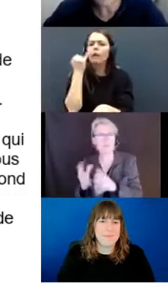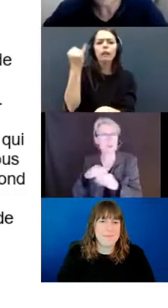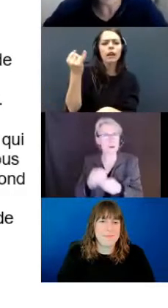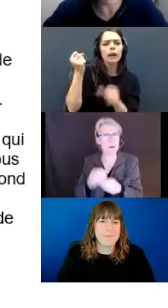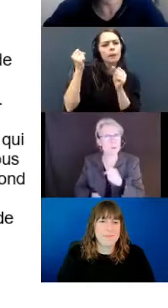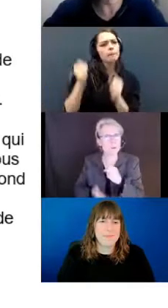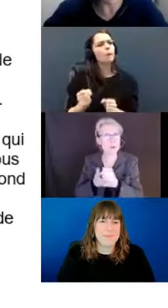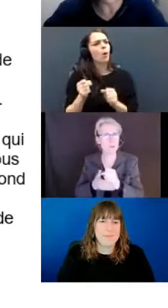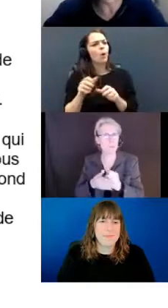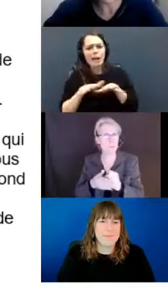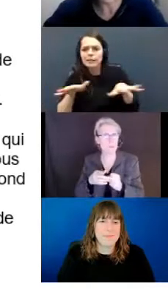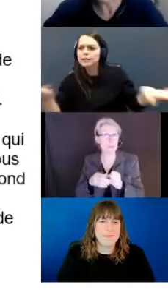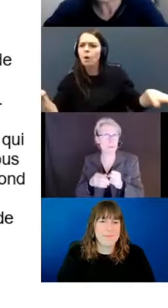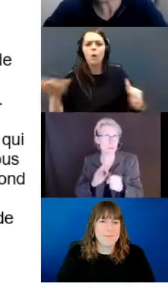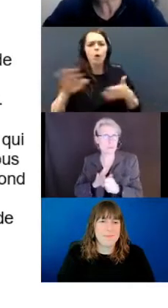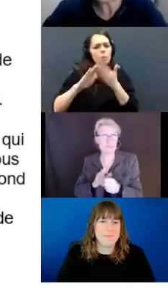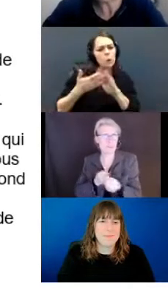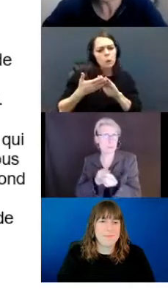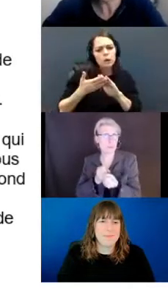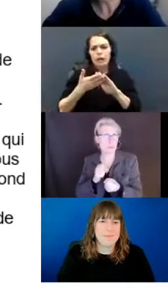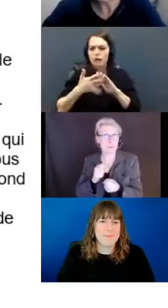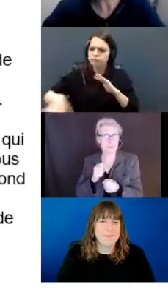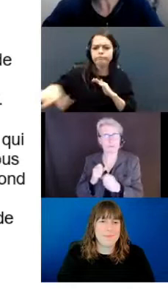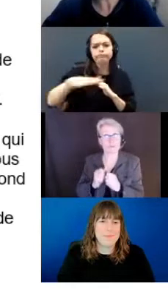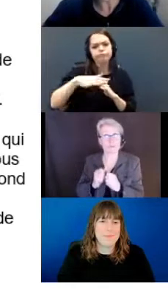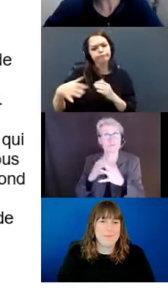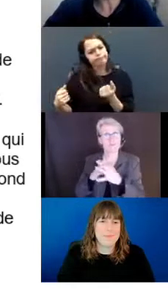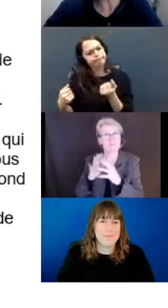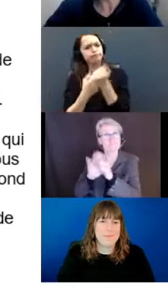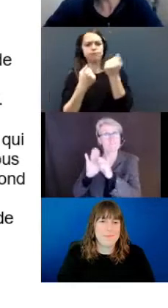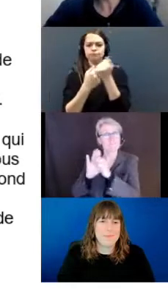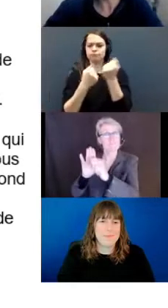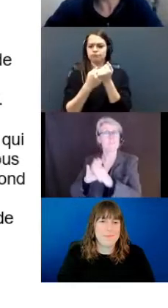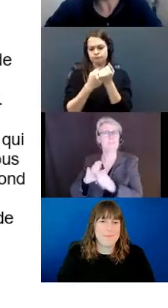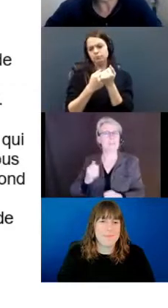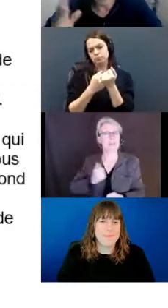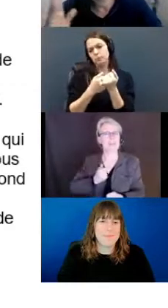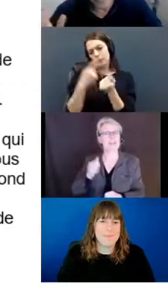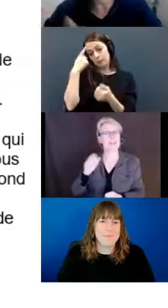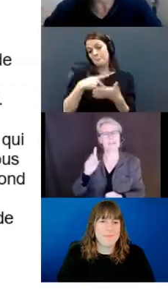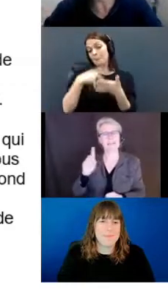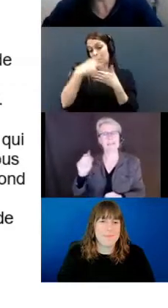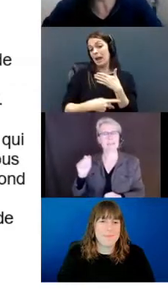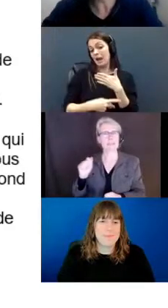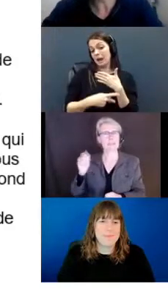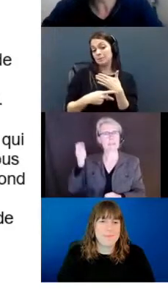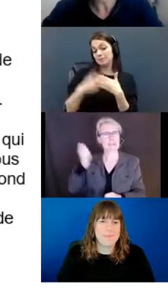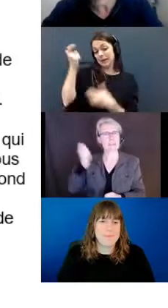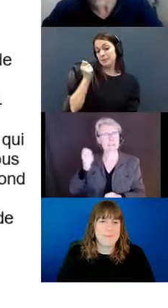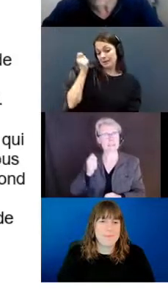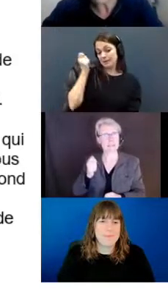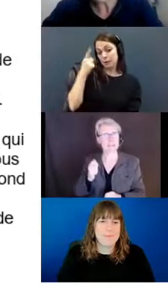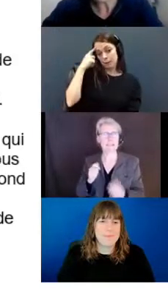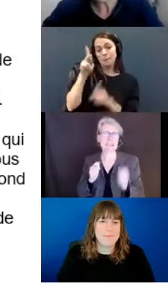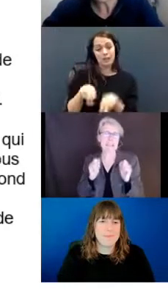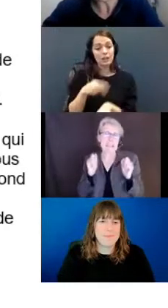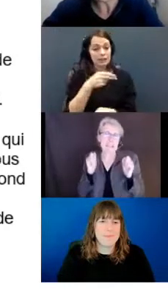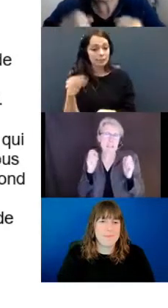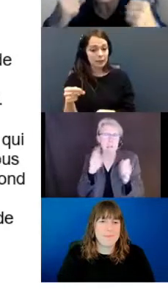disability benefit and that will take about half an hour and at the end of it hopefully all of you